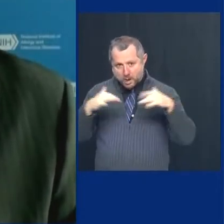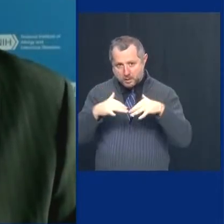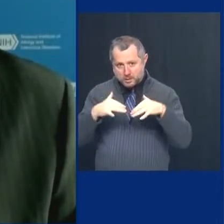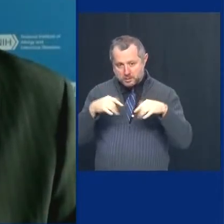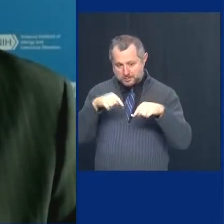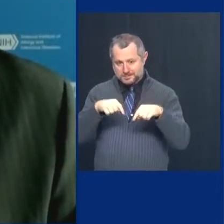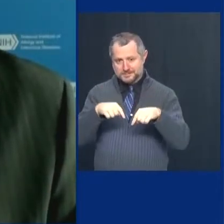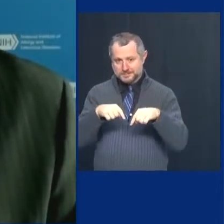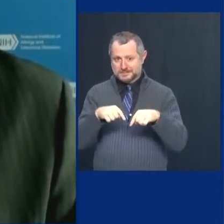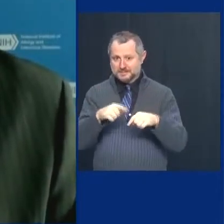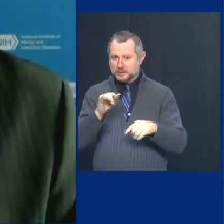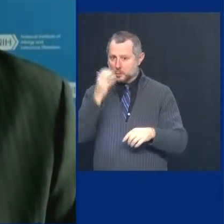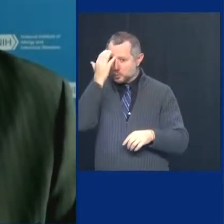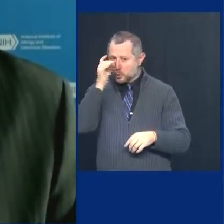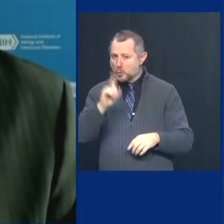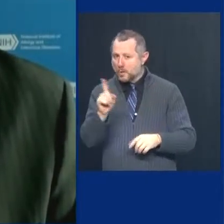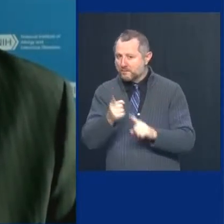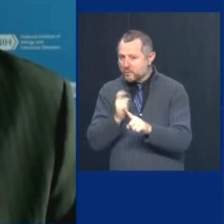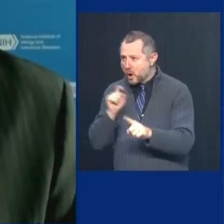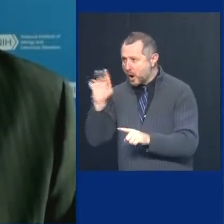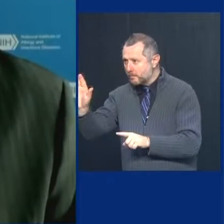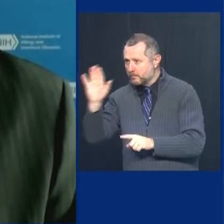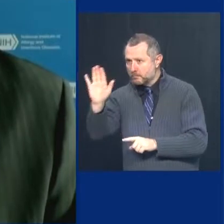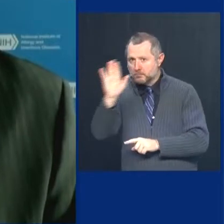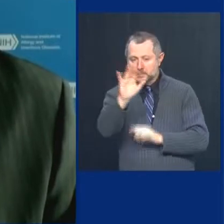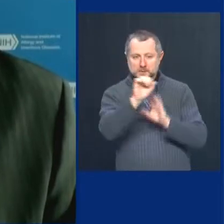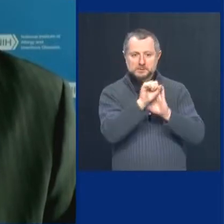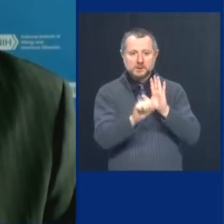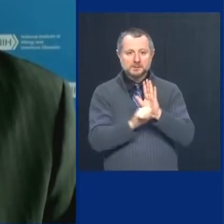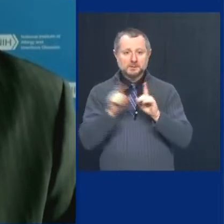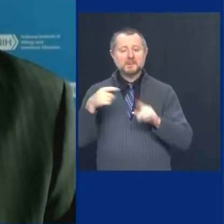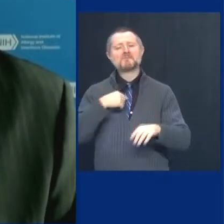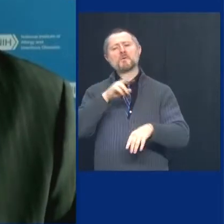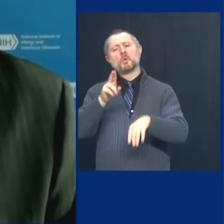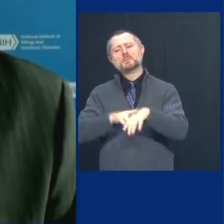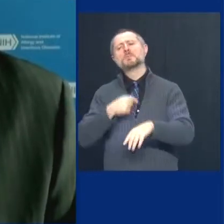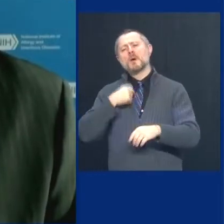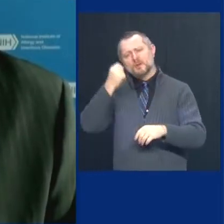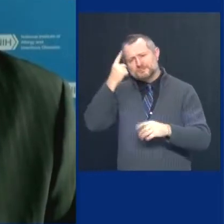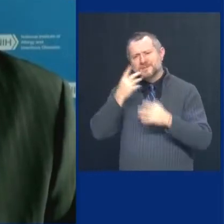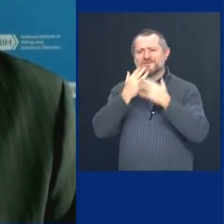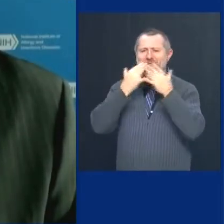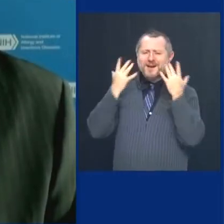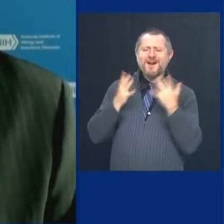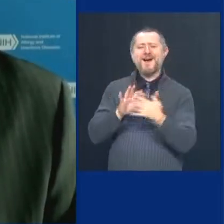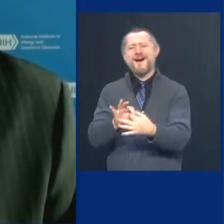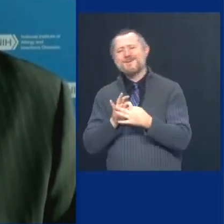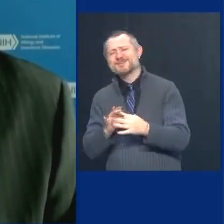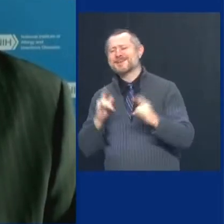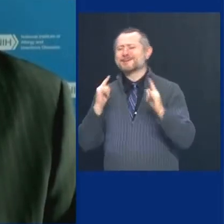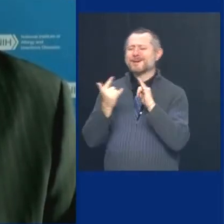SEEMS REASONABLE, BUT MAKE SURE THAT WHEN PEOPLE COME IN THAT THEY'RE NOT PEOPLE WHO YOU HAVE NO IDEA WHERE THEY'VE BEEN OR